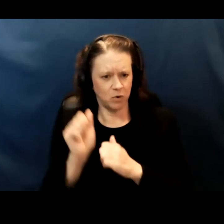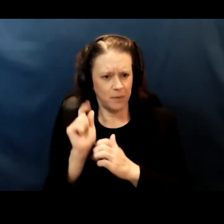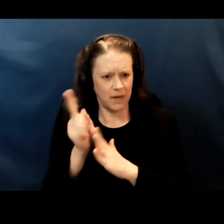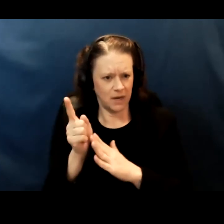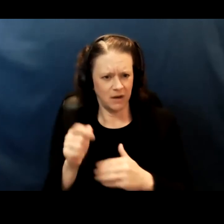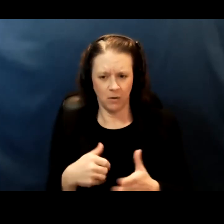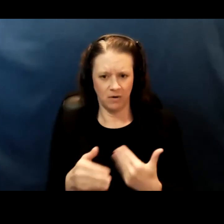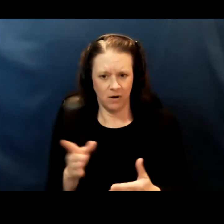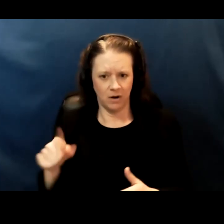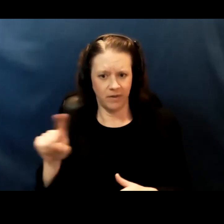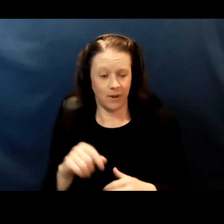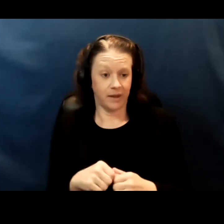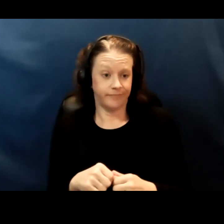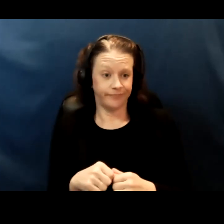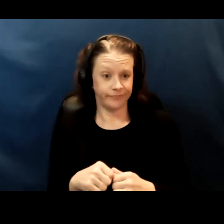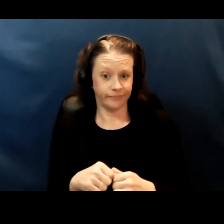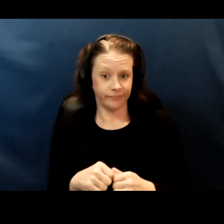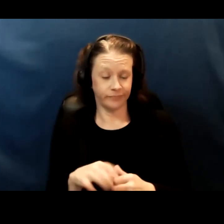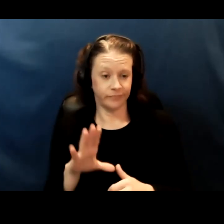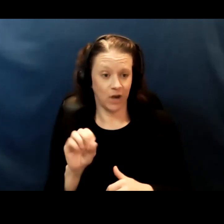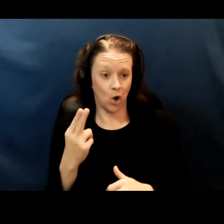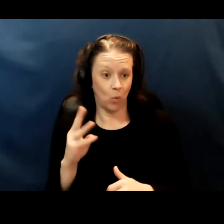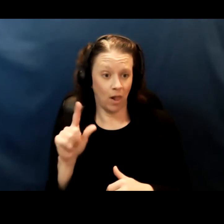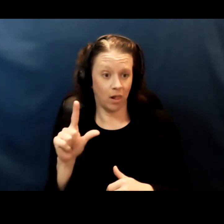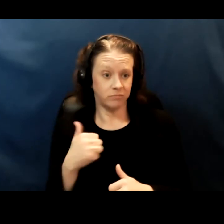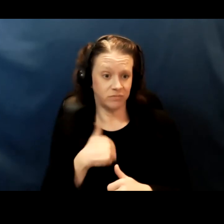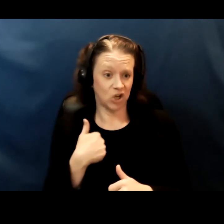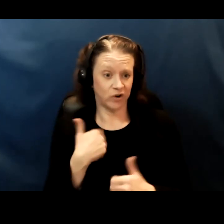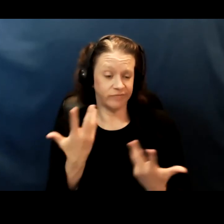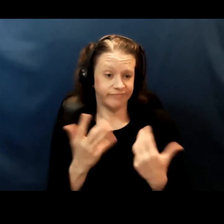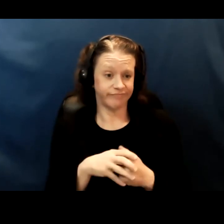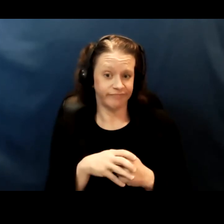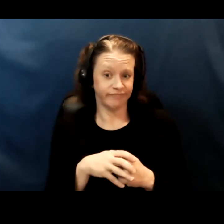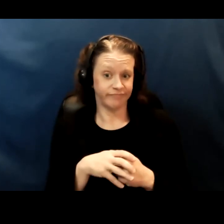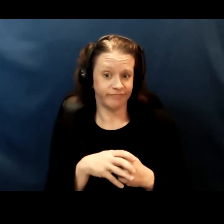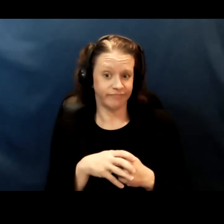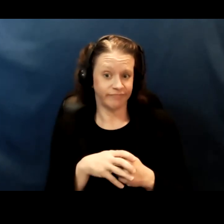affordable, and very easy. But they were like, oh, well, sorry.